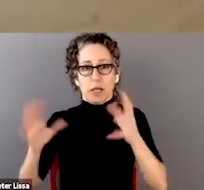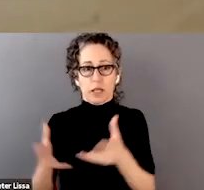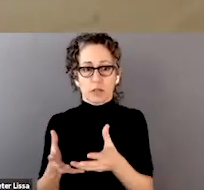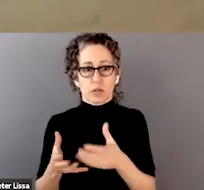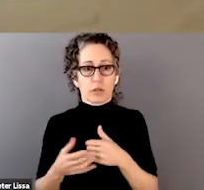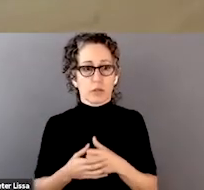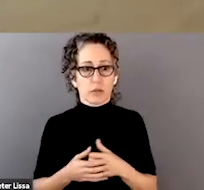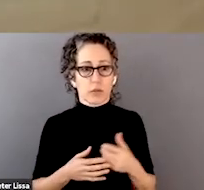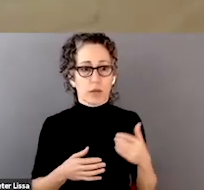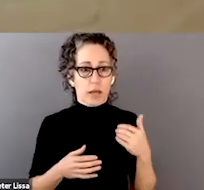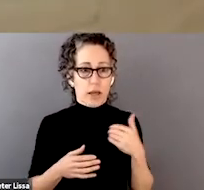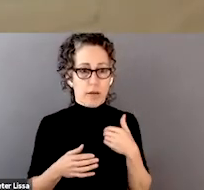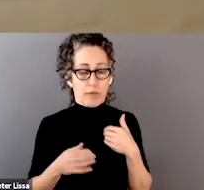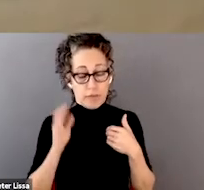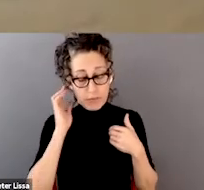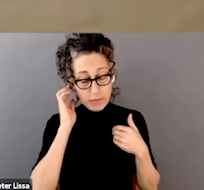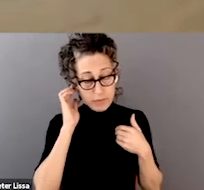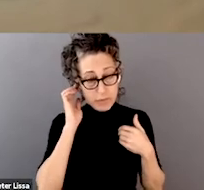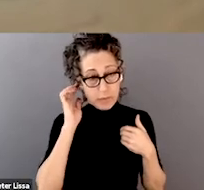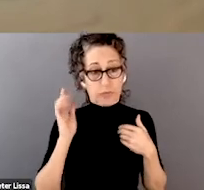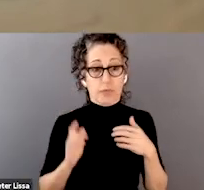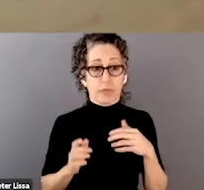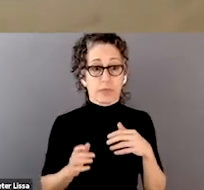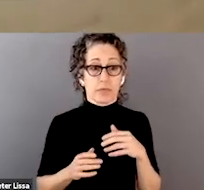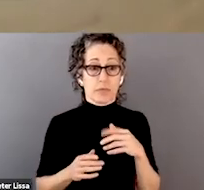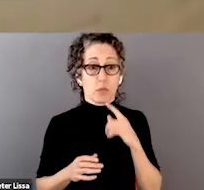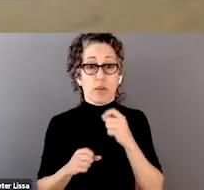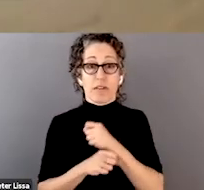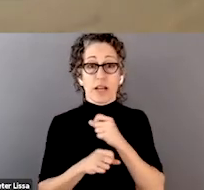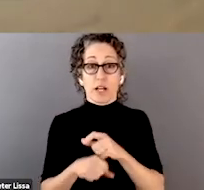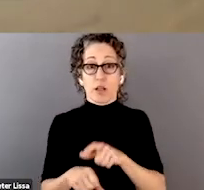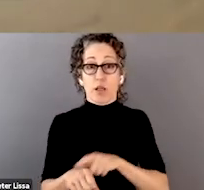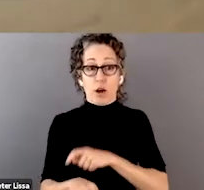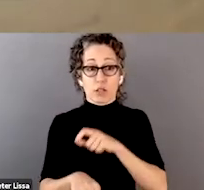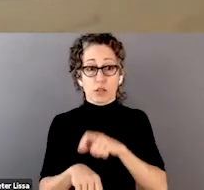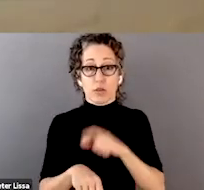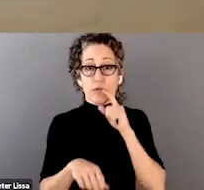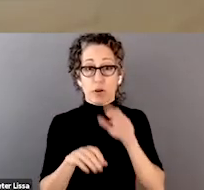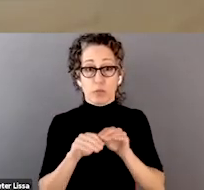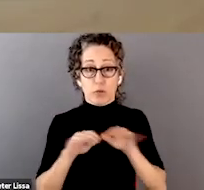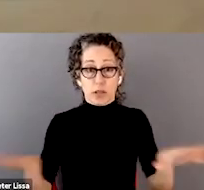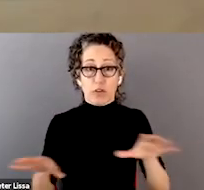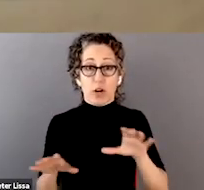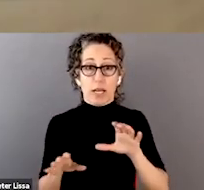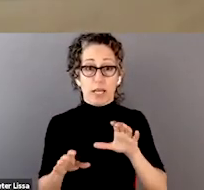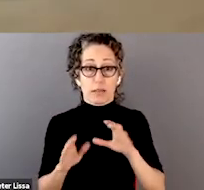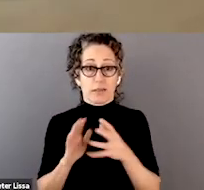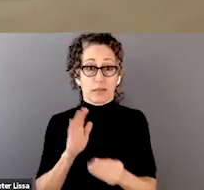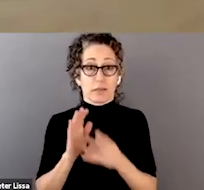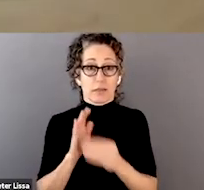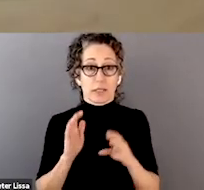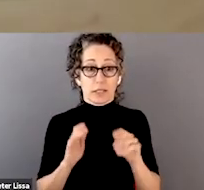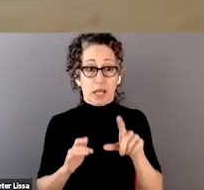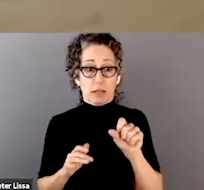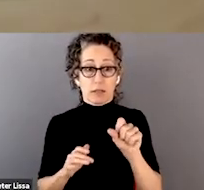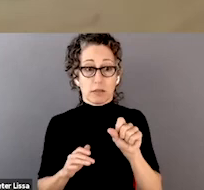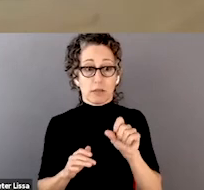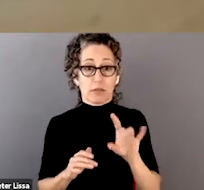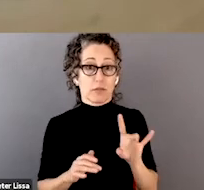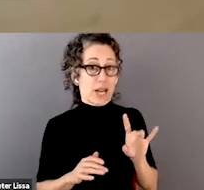time-lapse microscopy to collect long-term movies of proliferating cells, typically for about 80 hours per experiments.